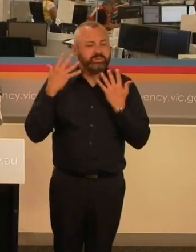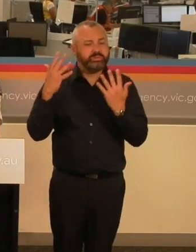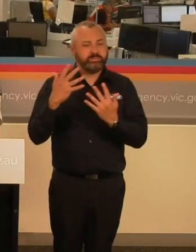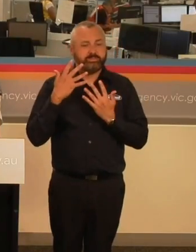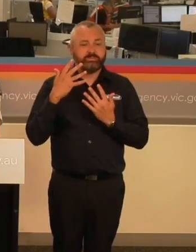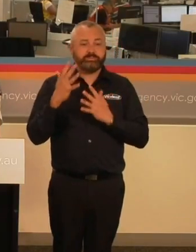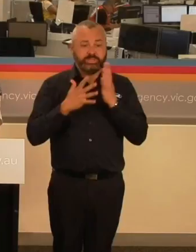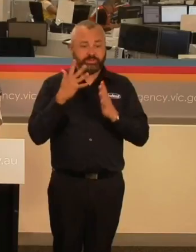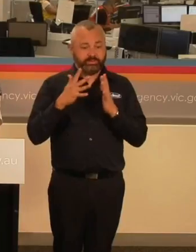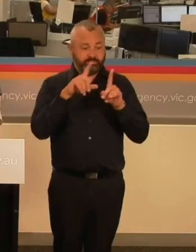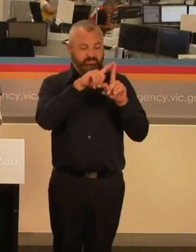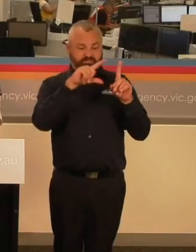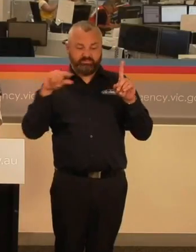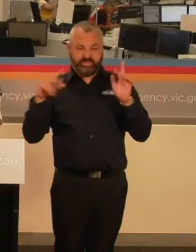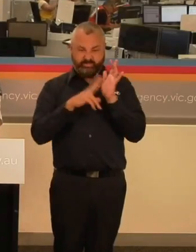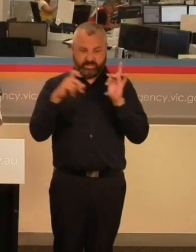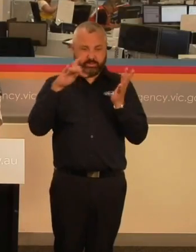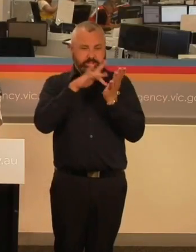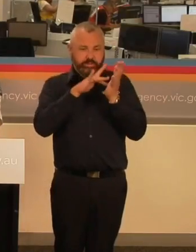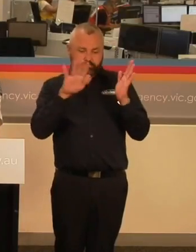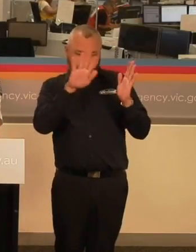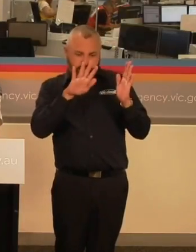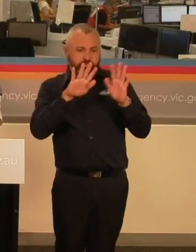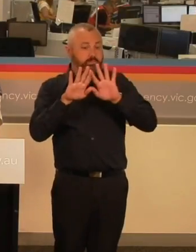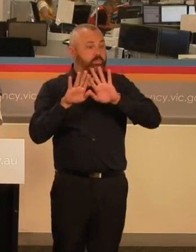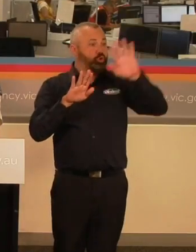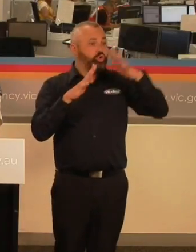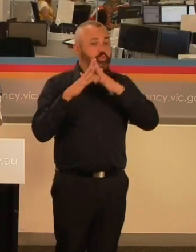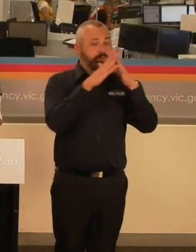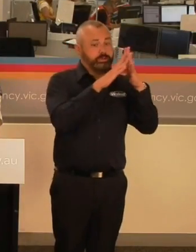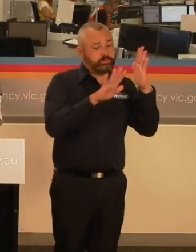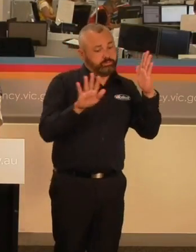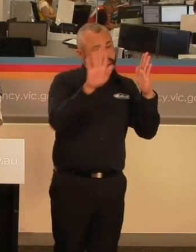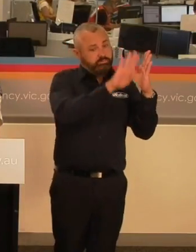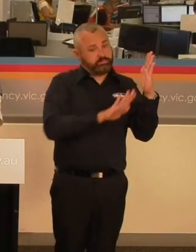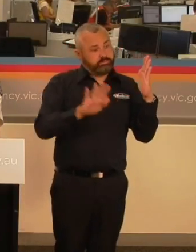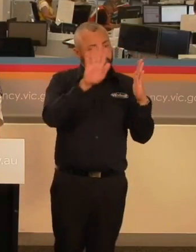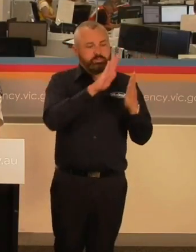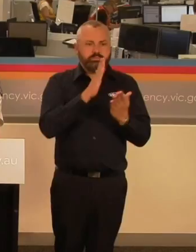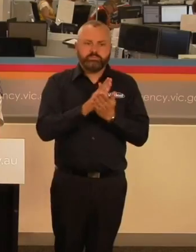Victoria but does reach across the state from that obviously all fire resources